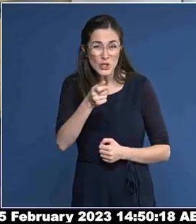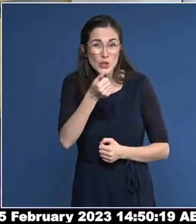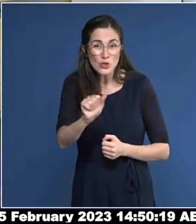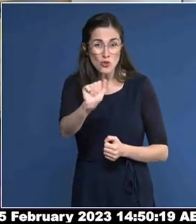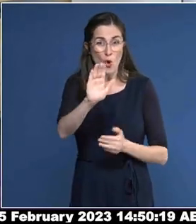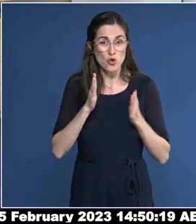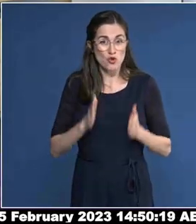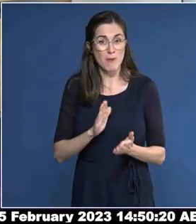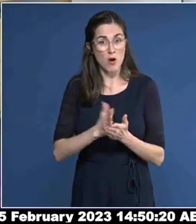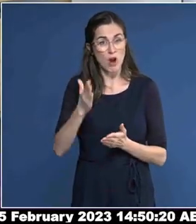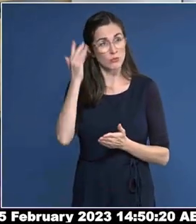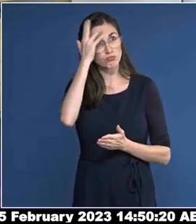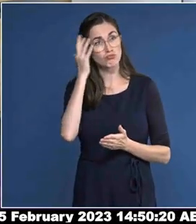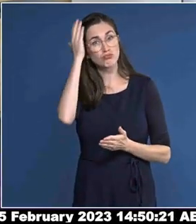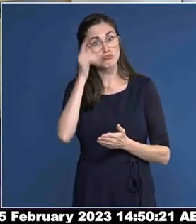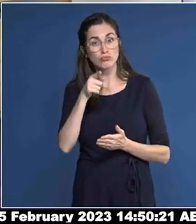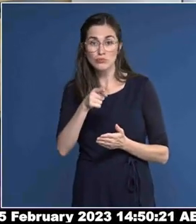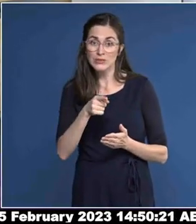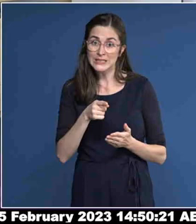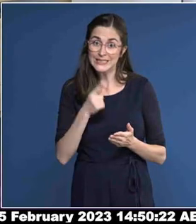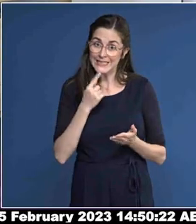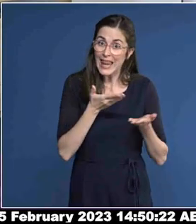Yes. Absolutely. It's not black and white, is it? It is very challenging.